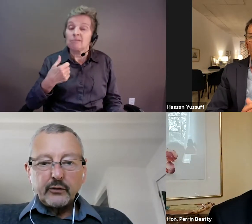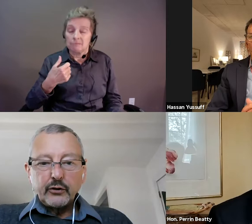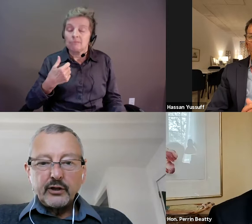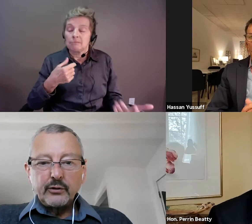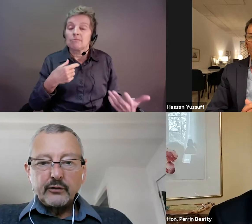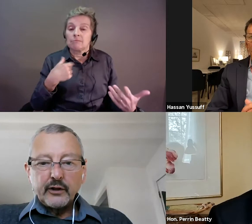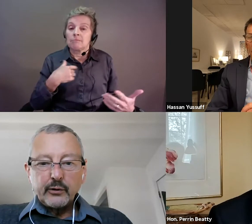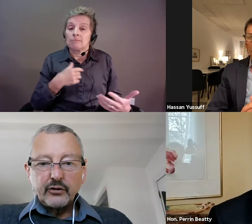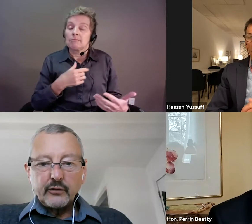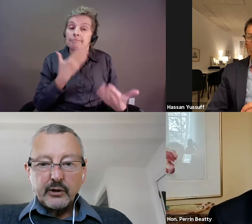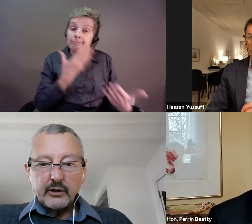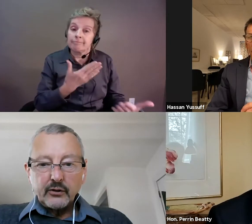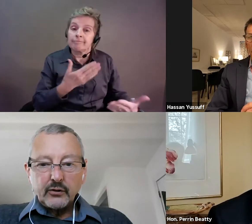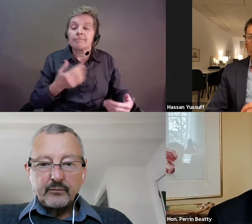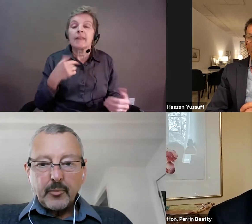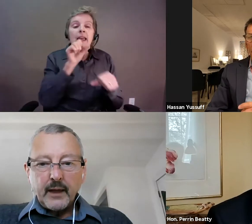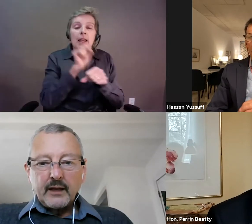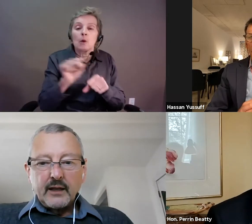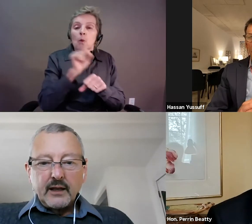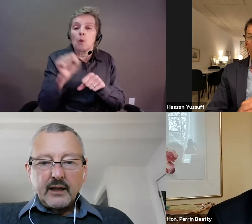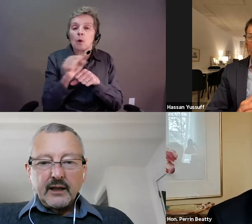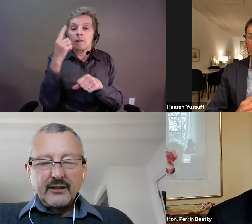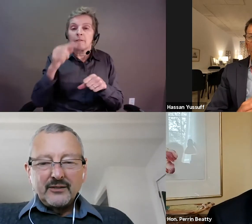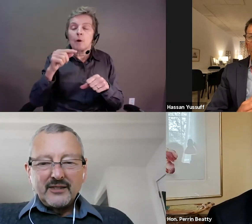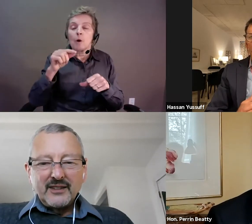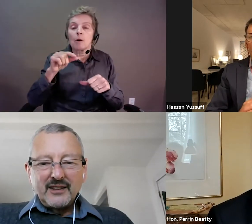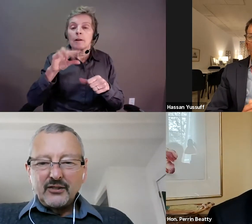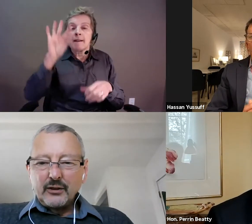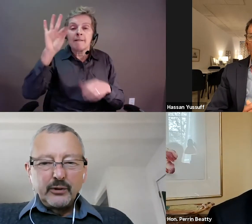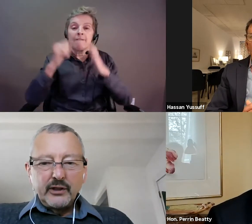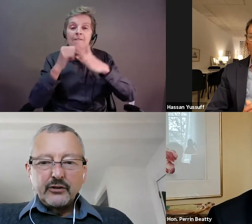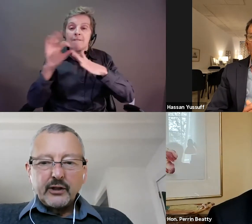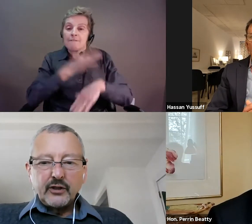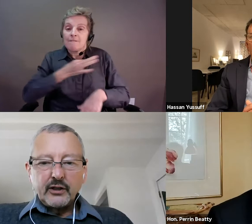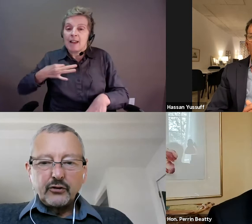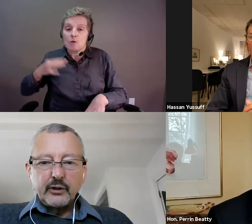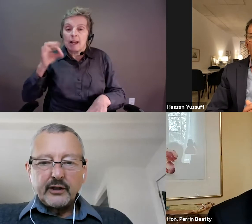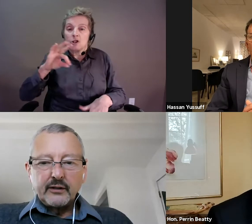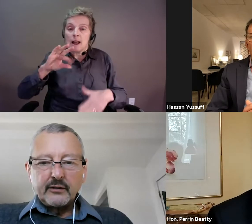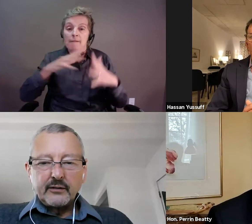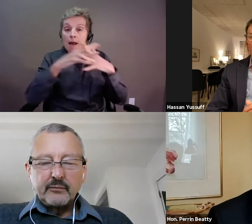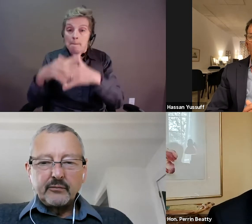of the Trade Union Federation of the Americas. And he's got a really interesting history that